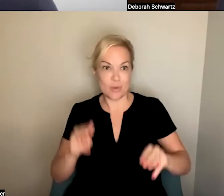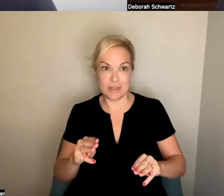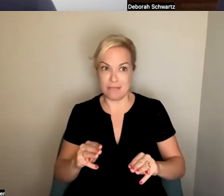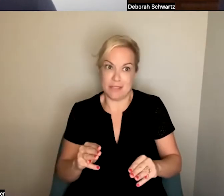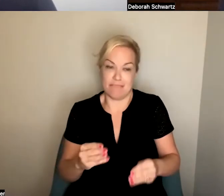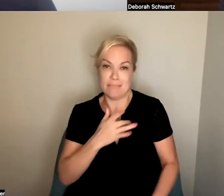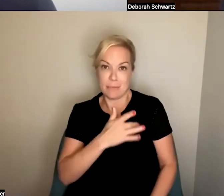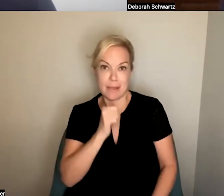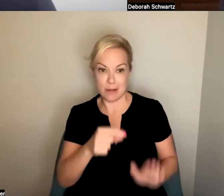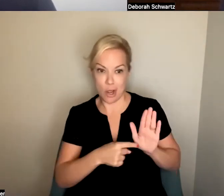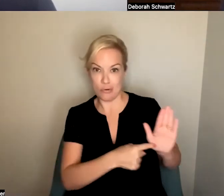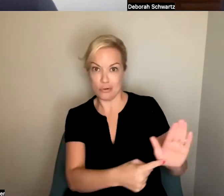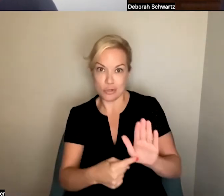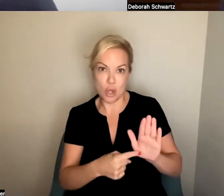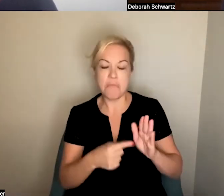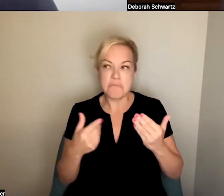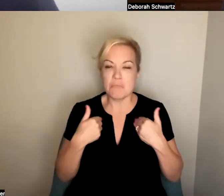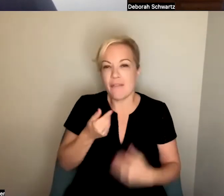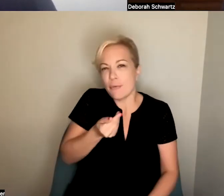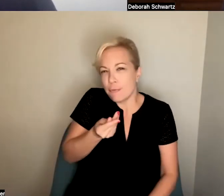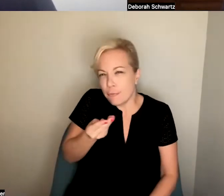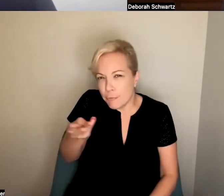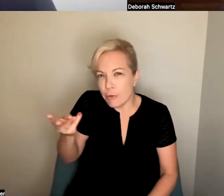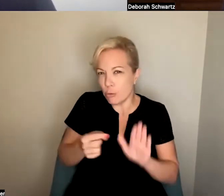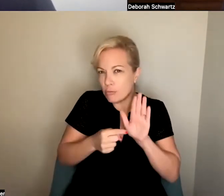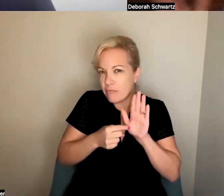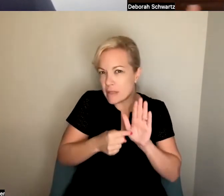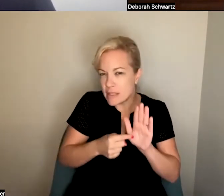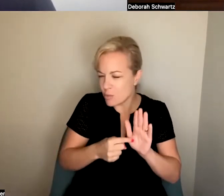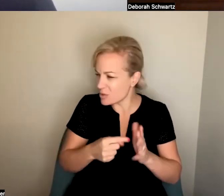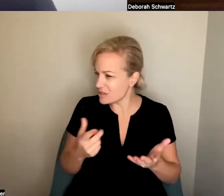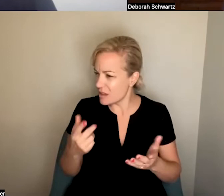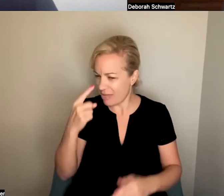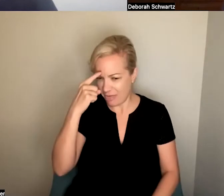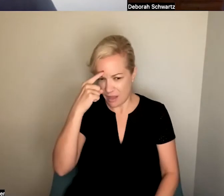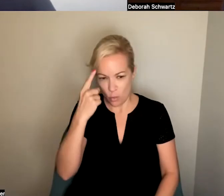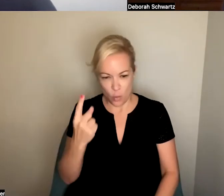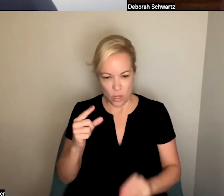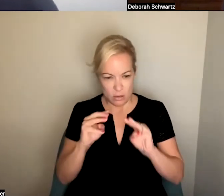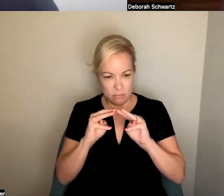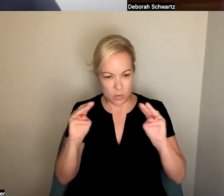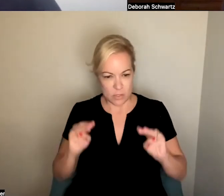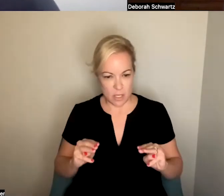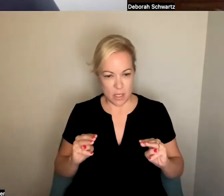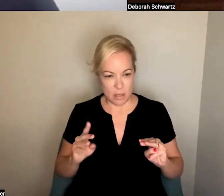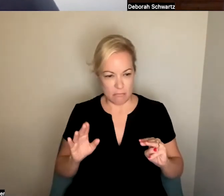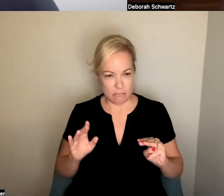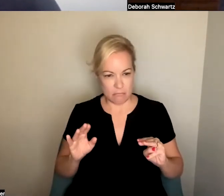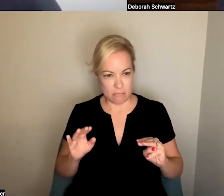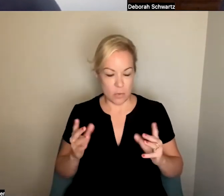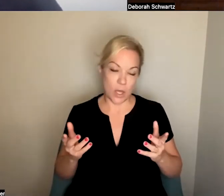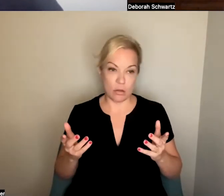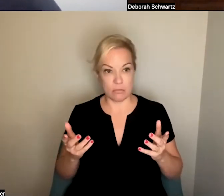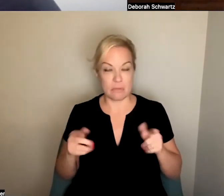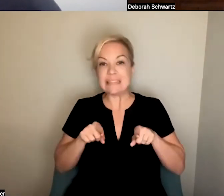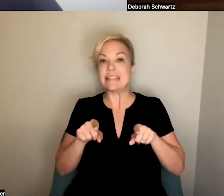there are a few examples, I think there was actually, probably largely during the pandemic,